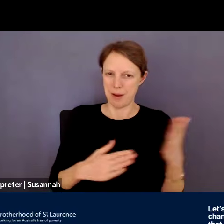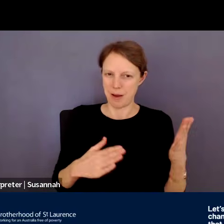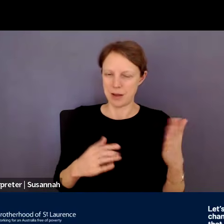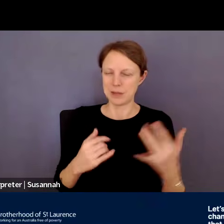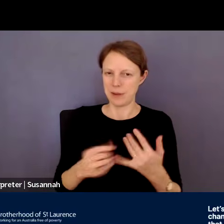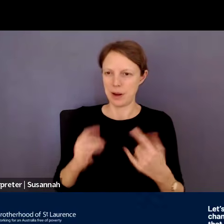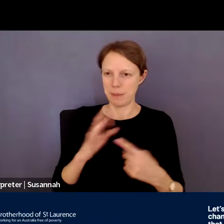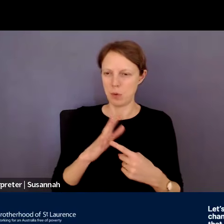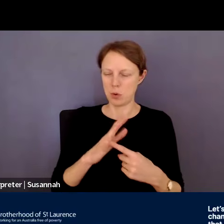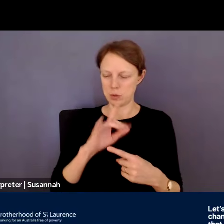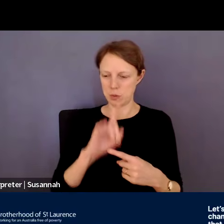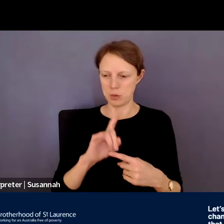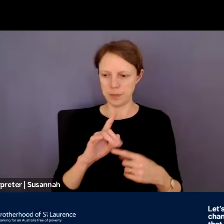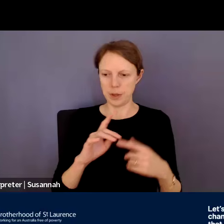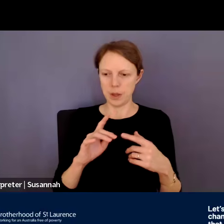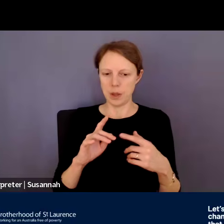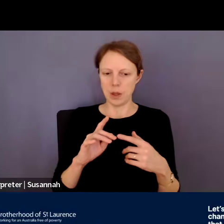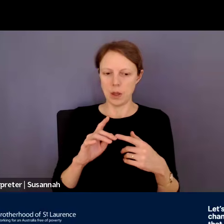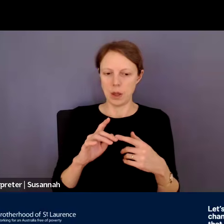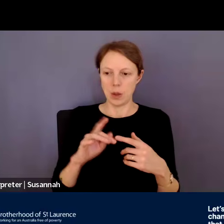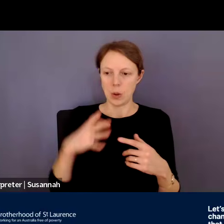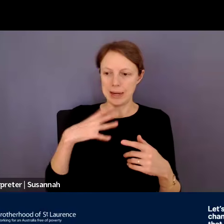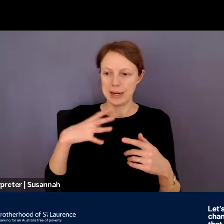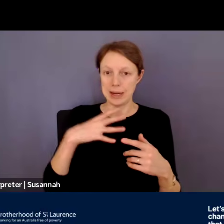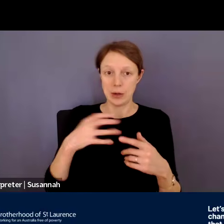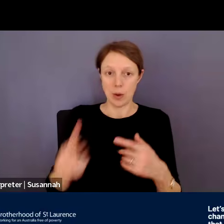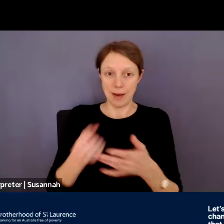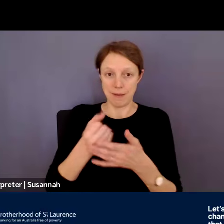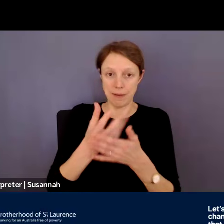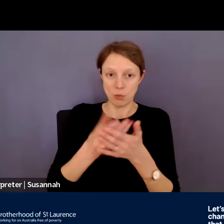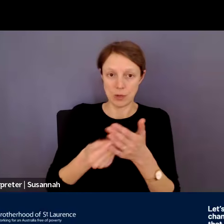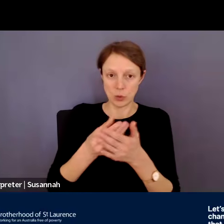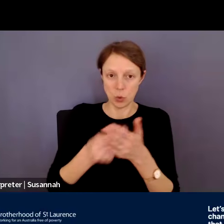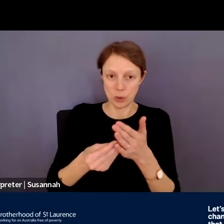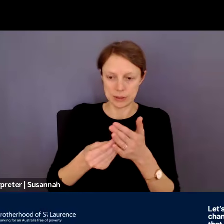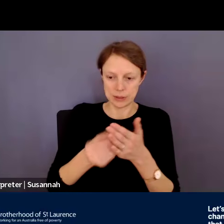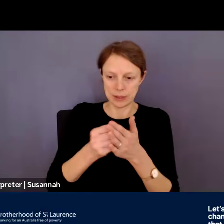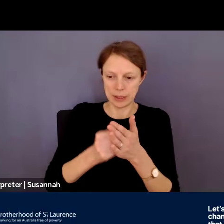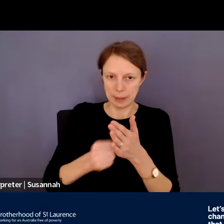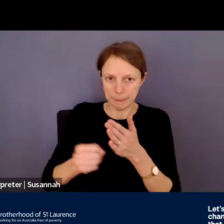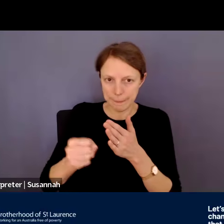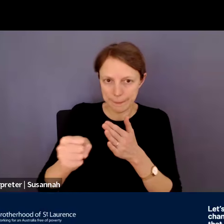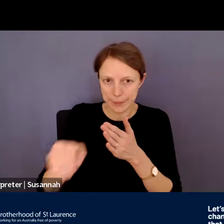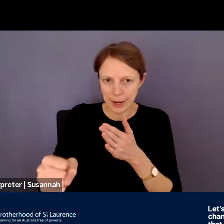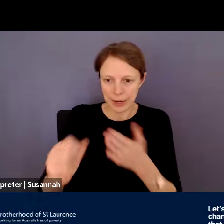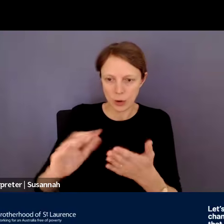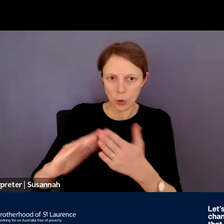idea of embedding a resource in a community and then allowing local decision-making about who